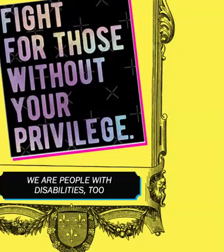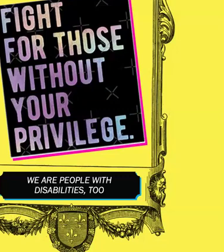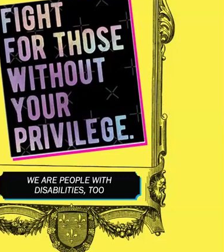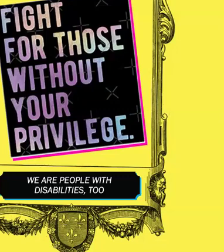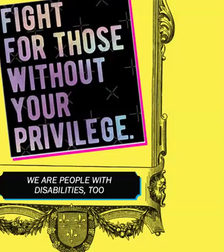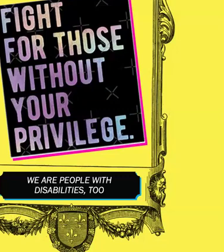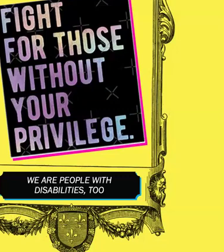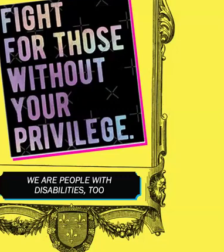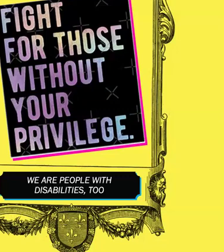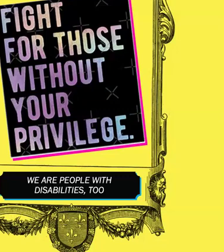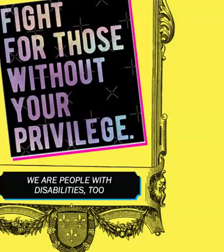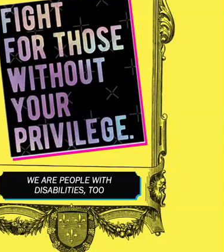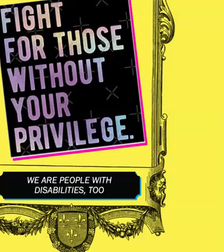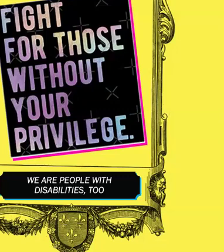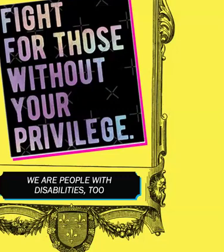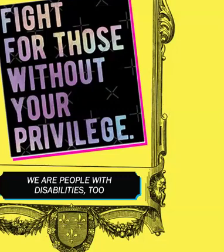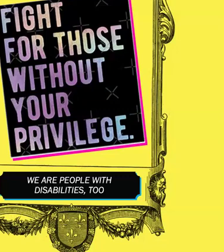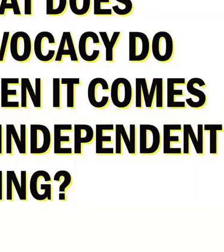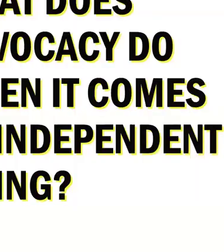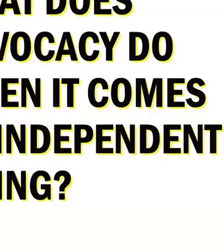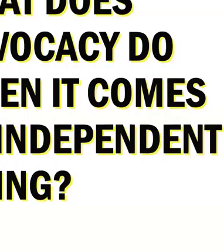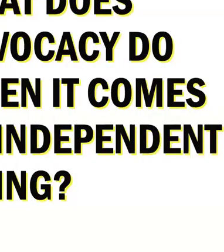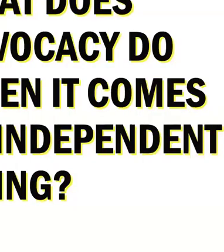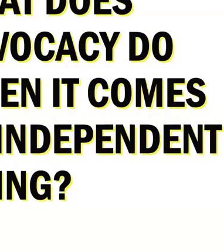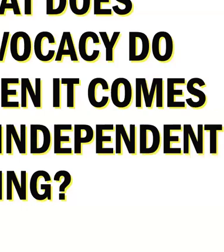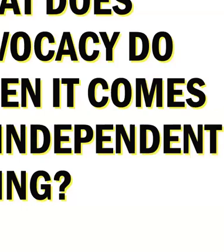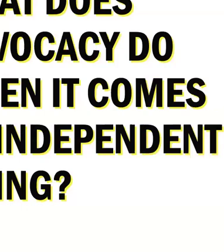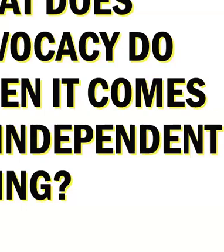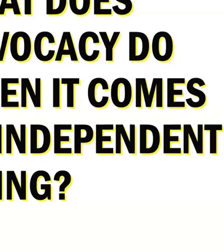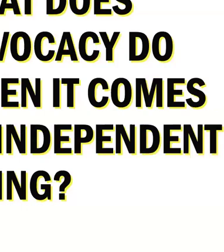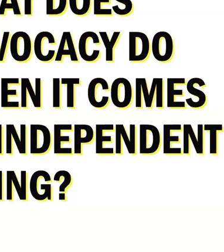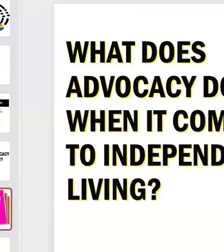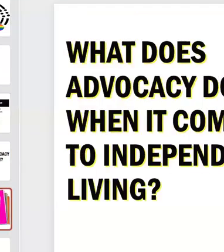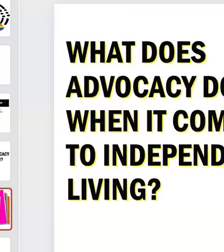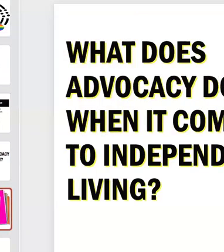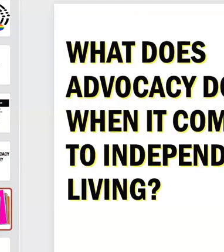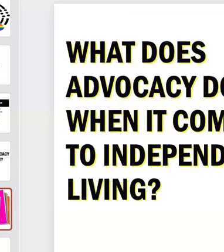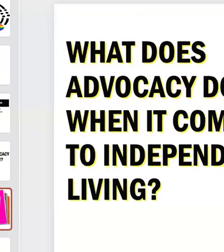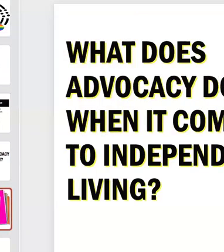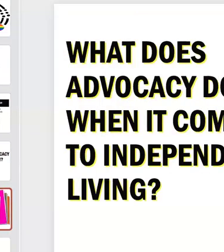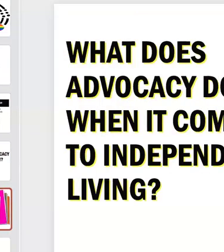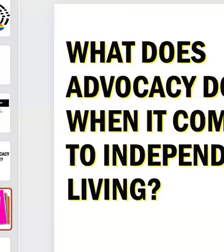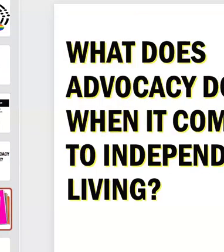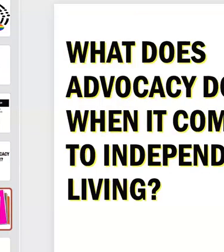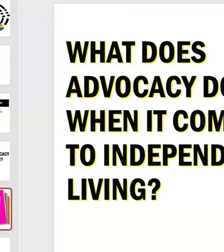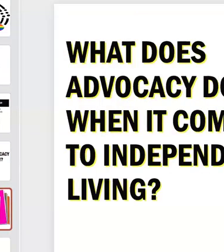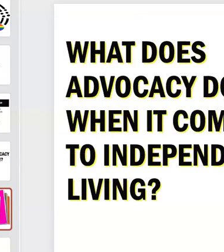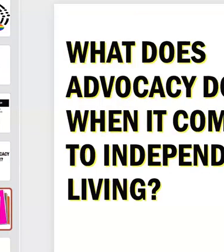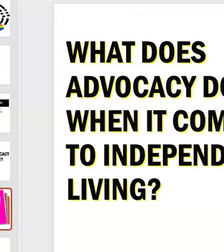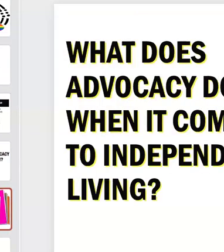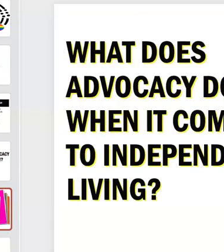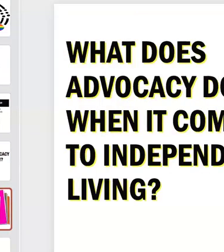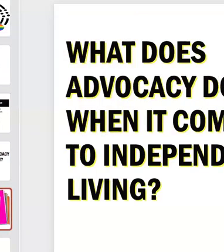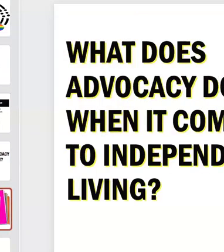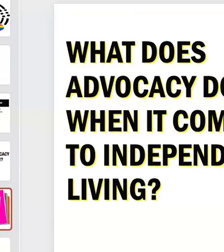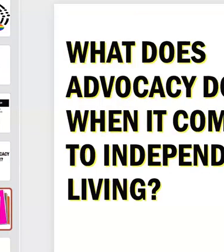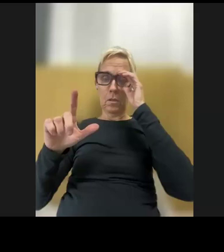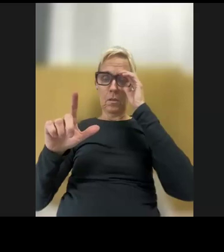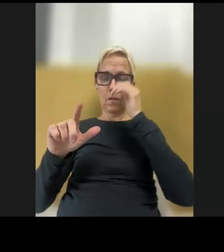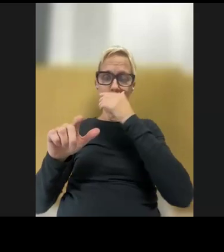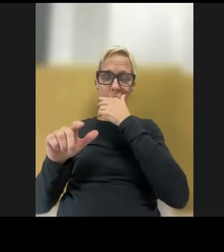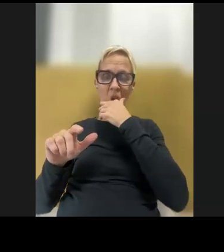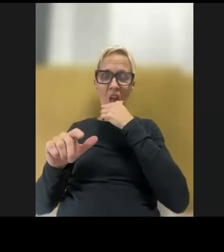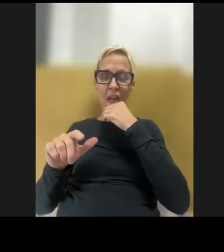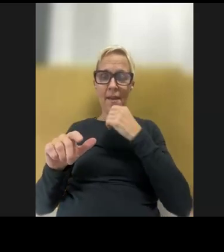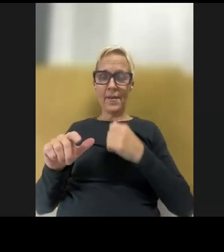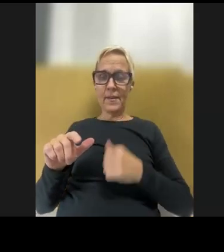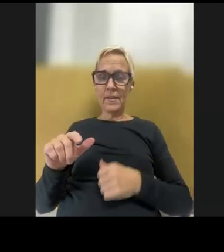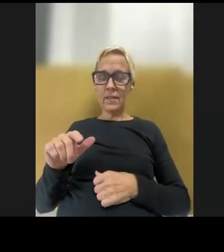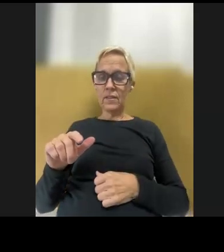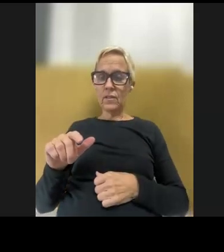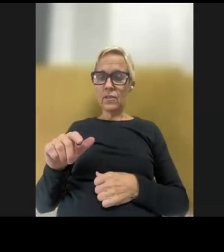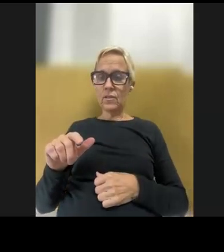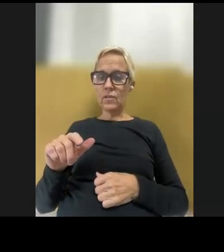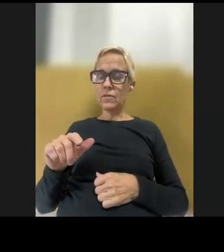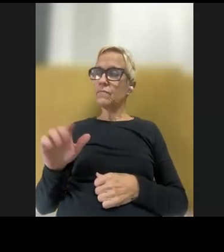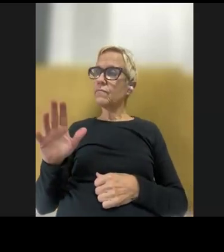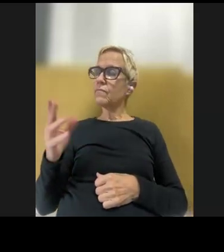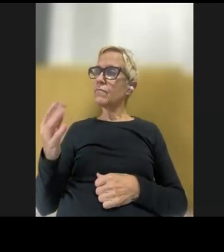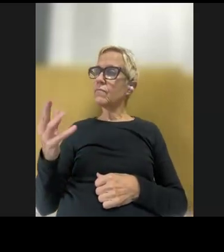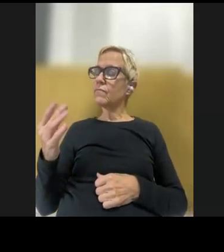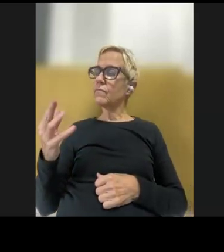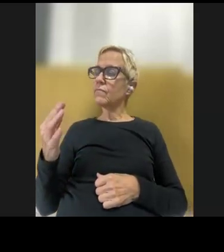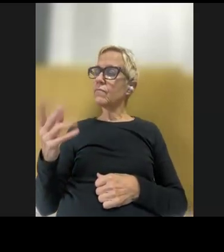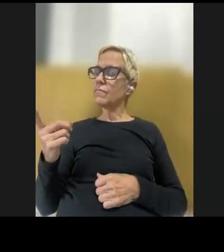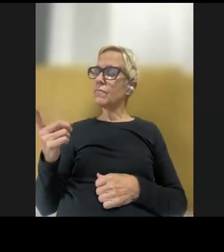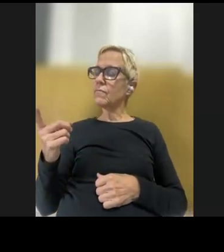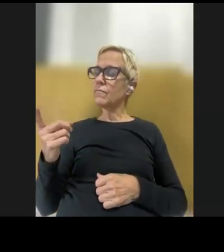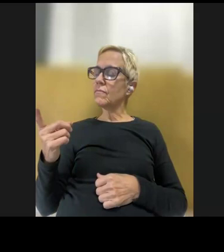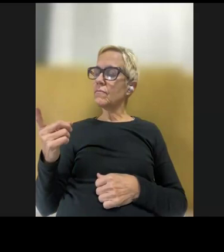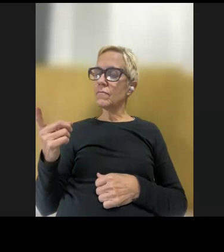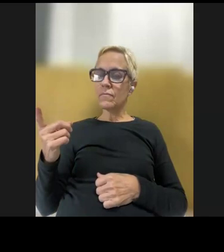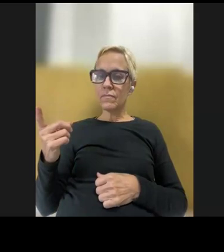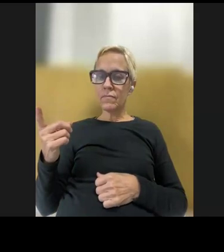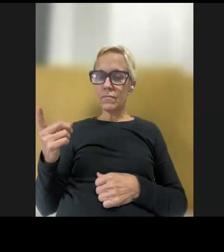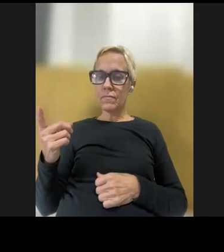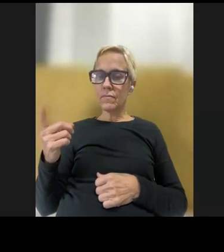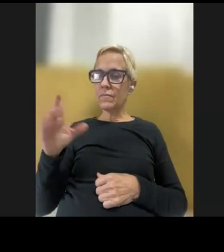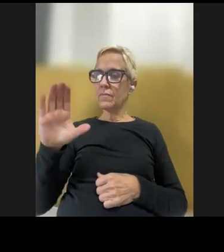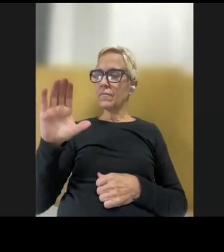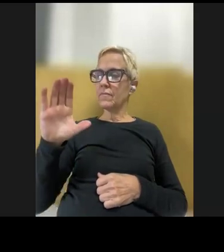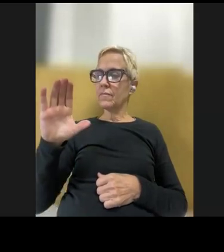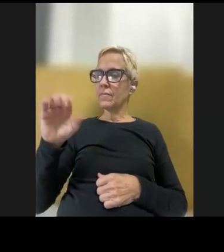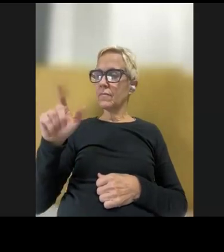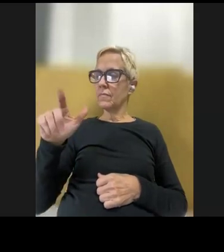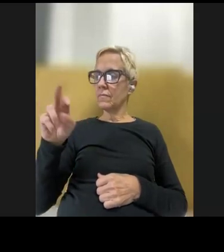Hey Shari, I think this is important for other people too.